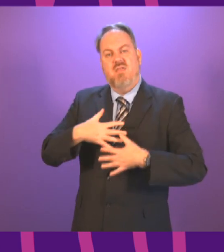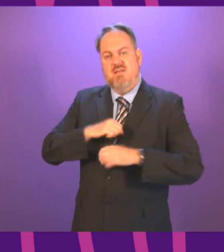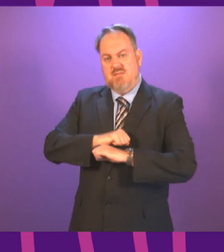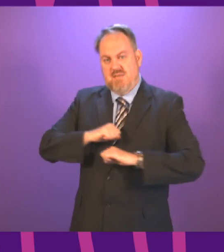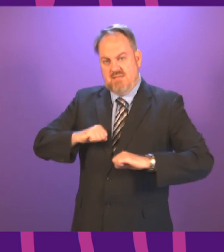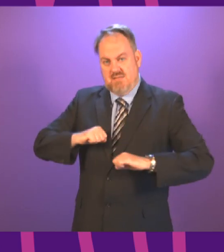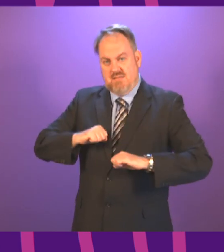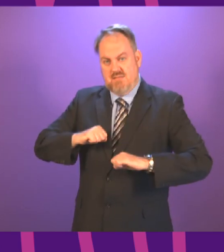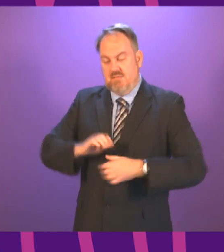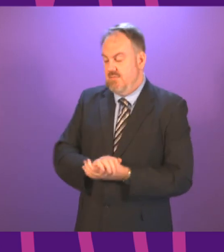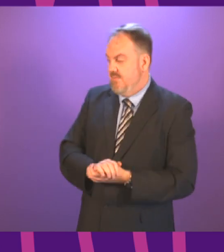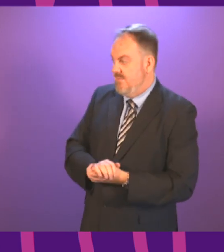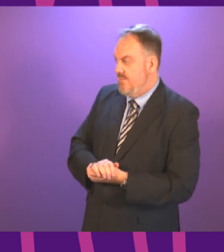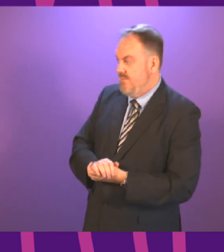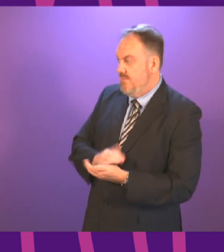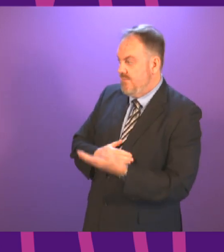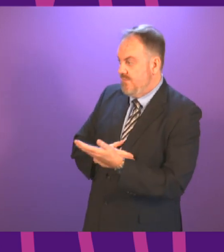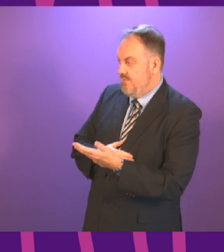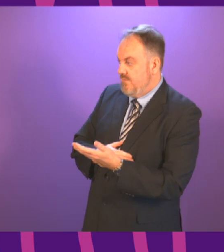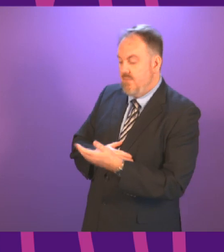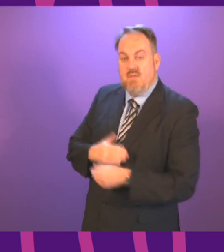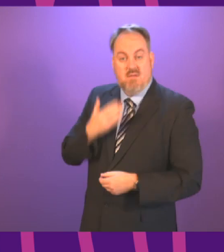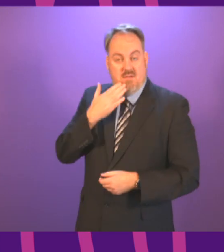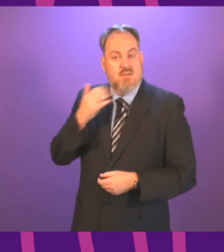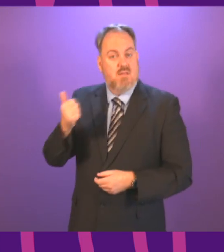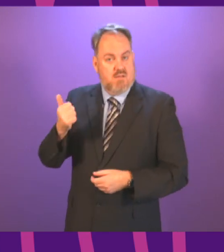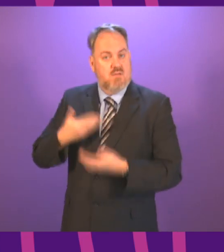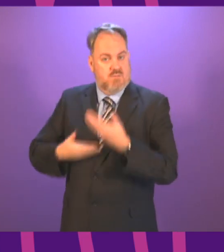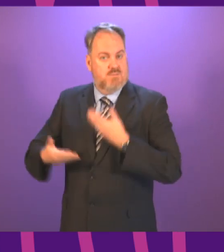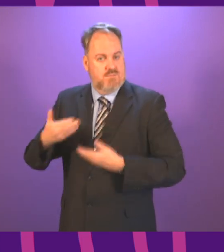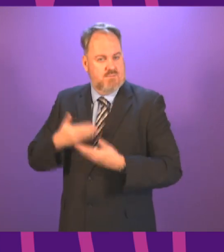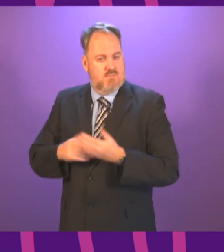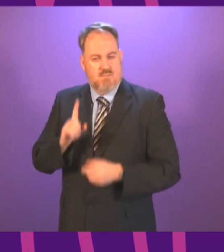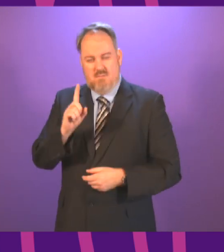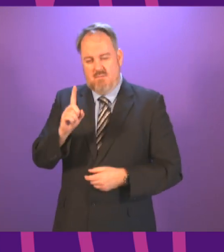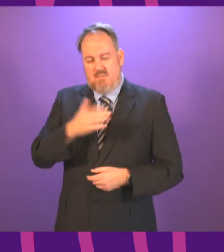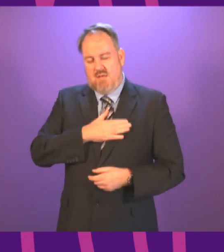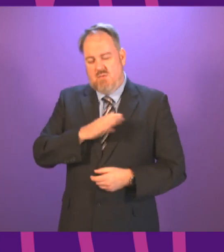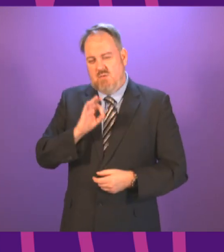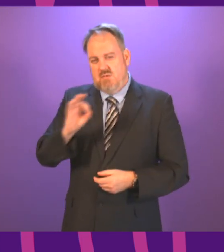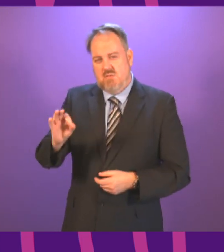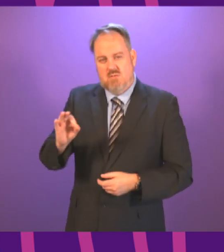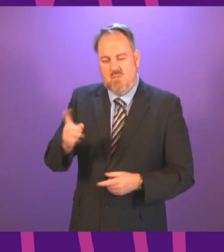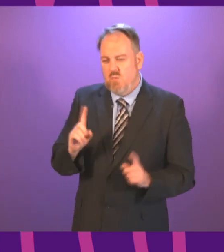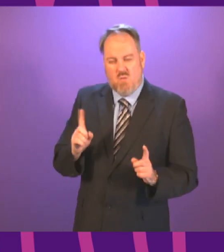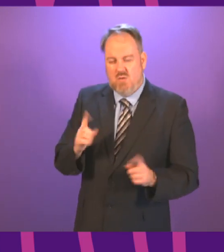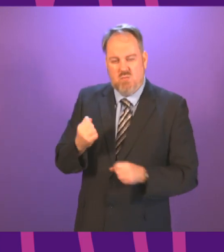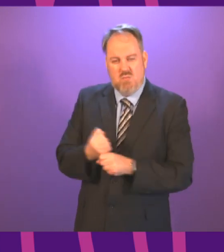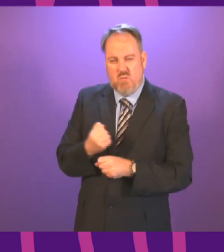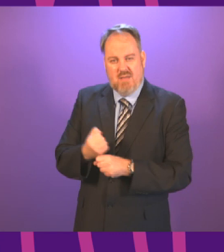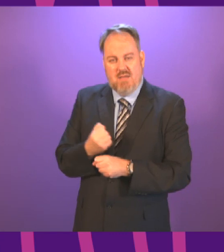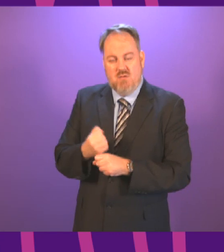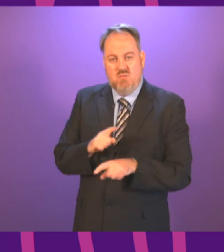James Dornan: Are any specific actions being taken to address